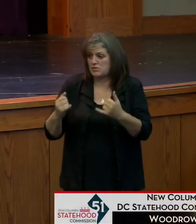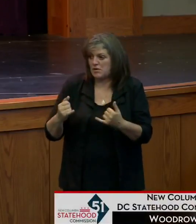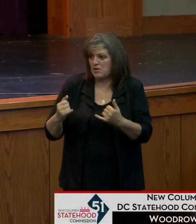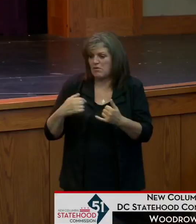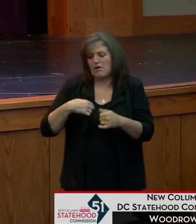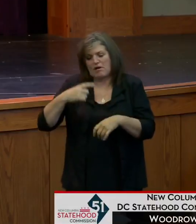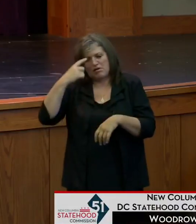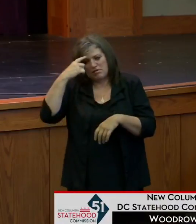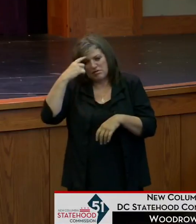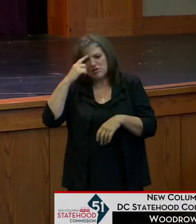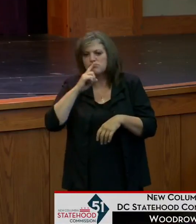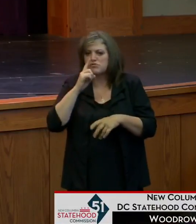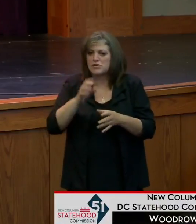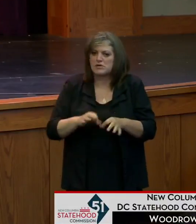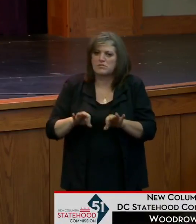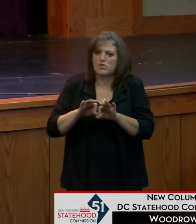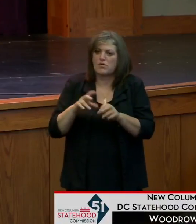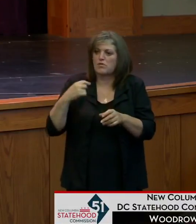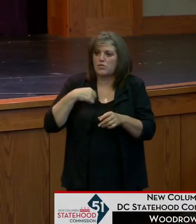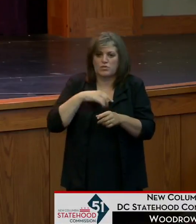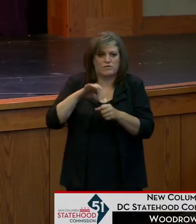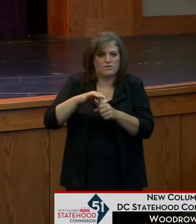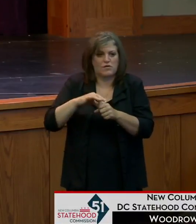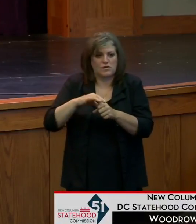I THINK IT IS IMPORTANT THAT WE VOTE IN NOVEMBER AND I KNOW THIS